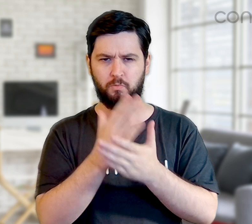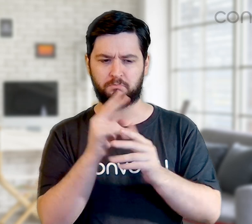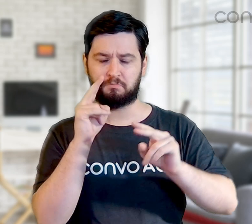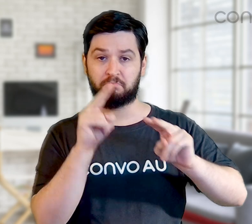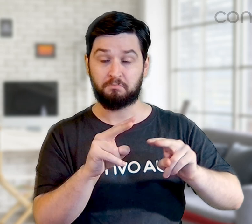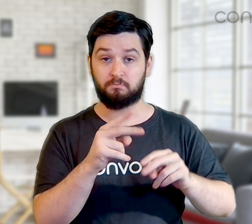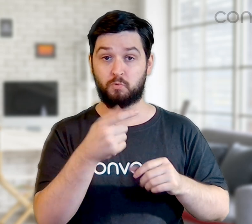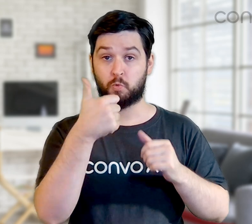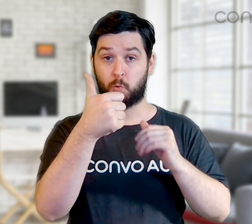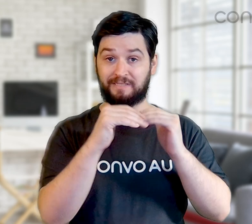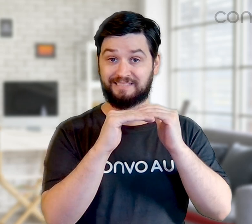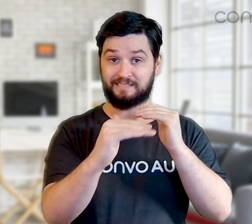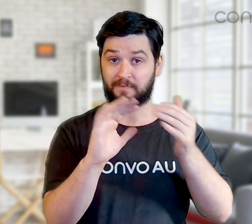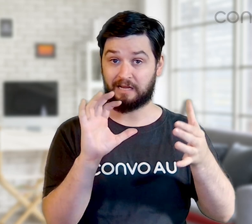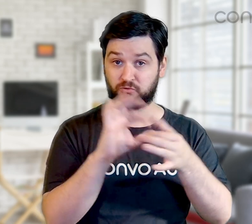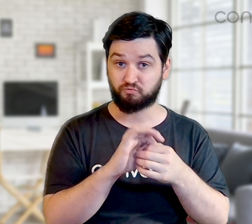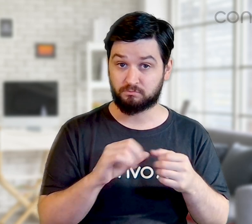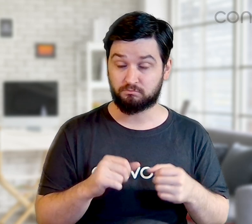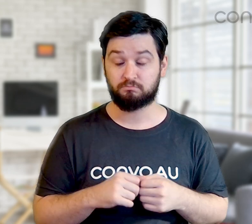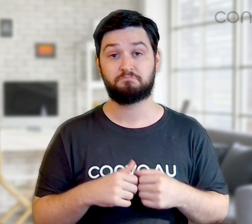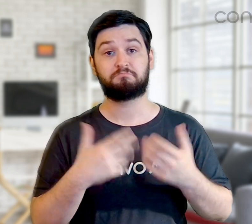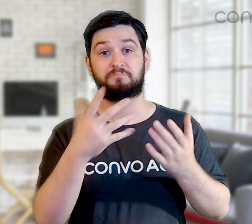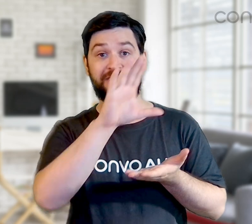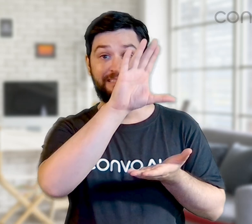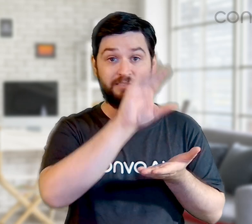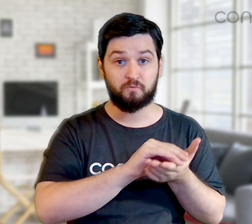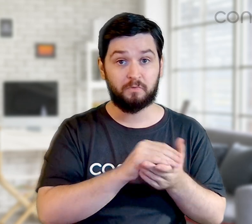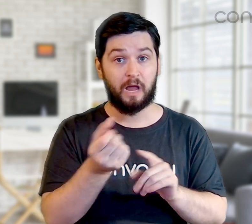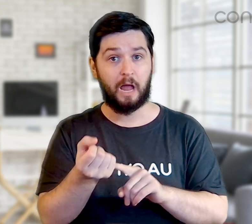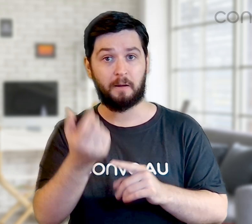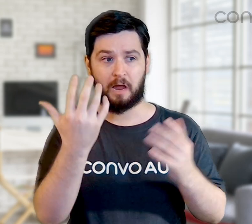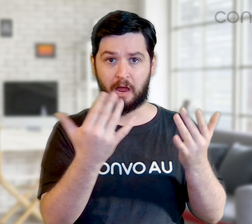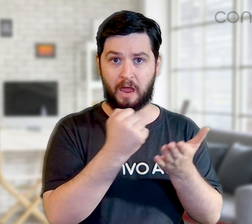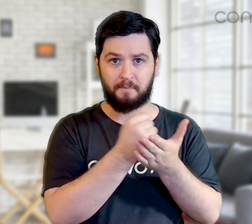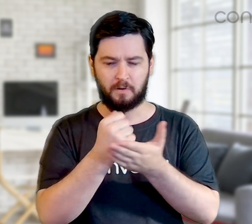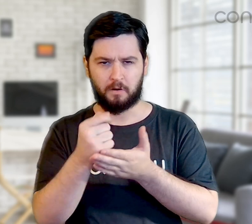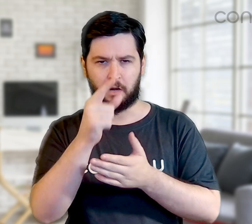and determine if it is stable and fast enough,